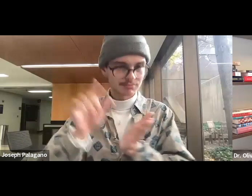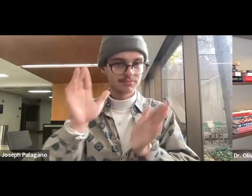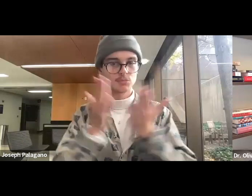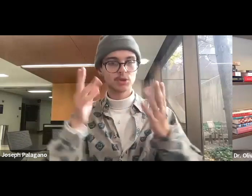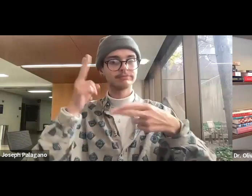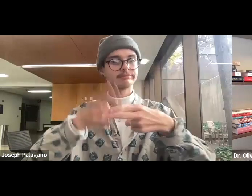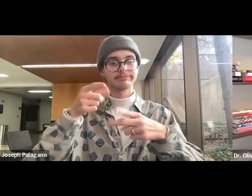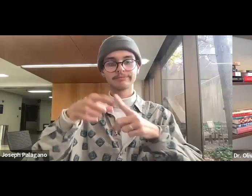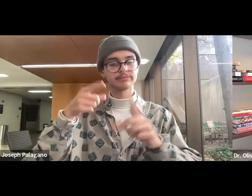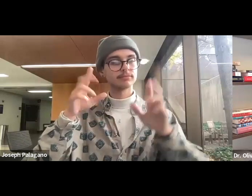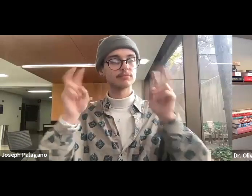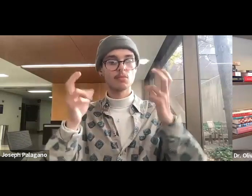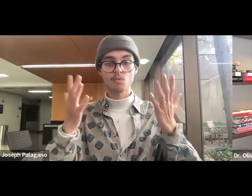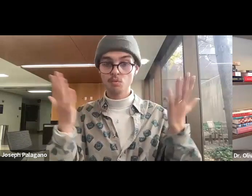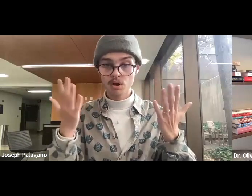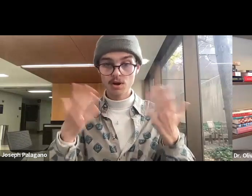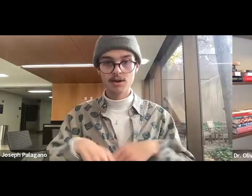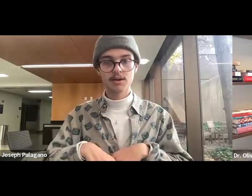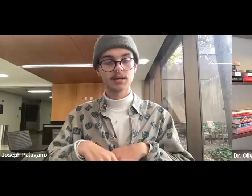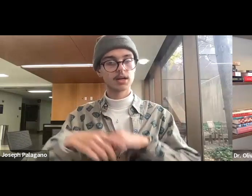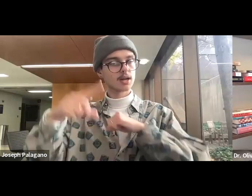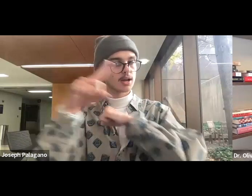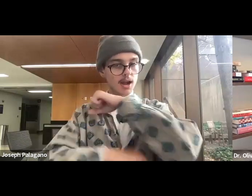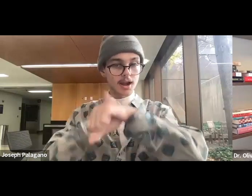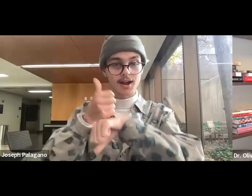technologies and knowledge. Dr . Rollins is also a published